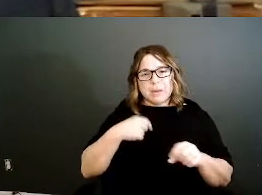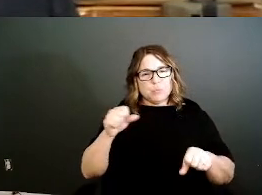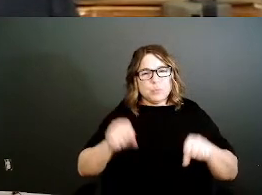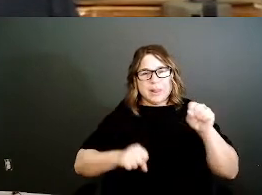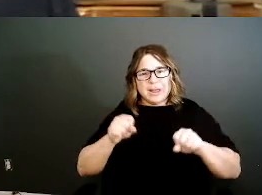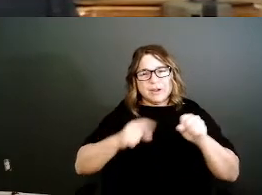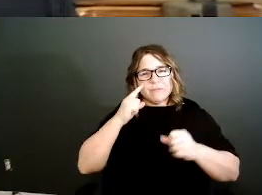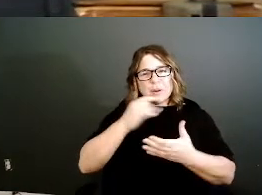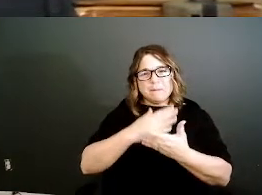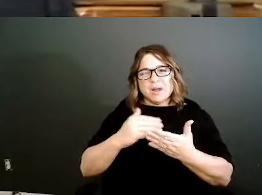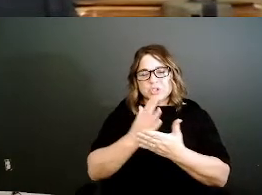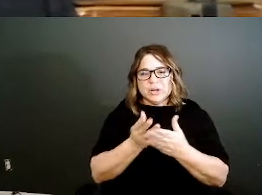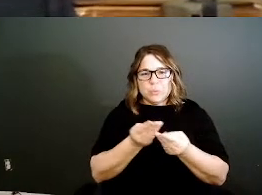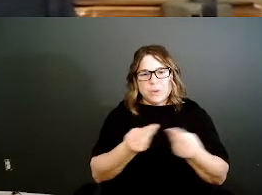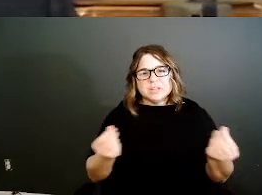SUSTAINABLE BUDGET IN THE LONG TERM.